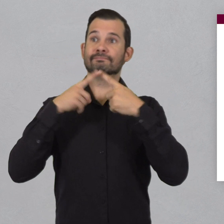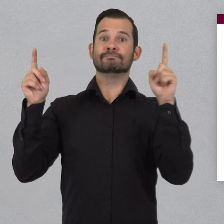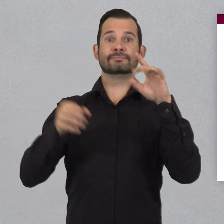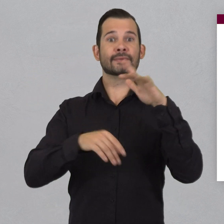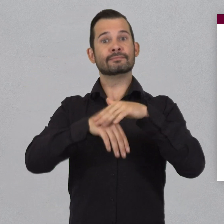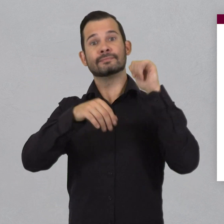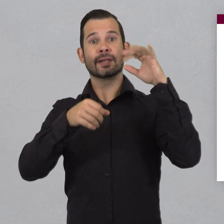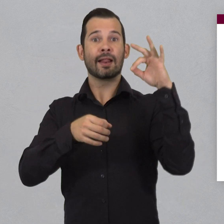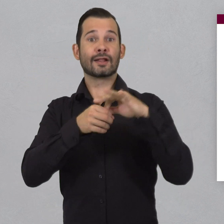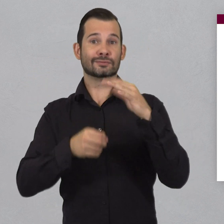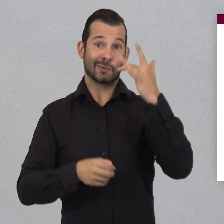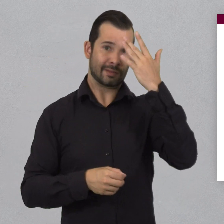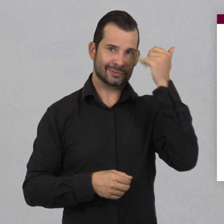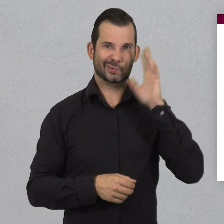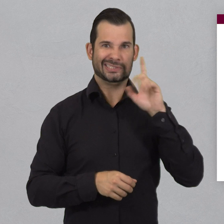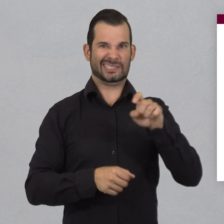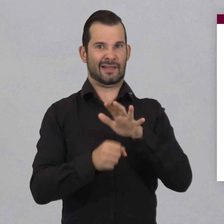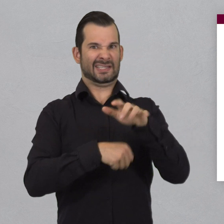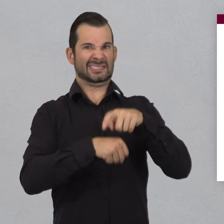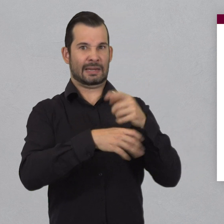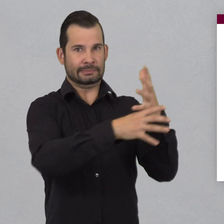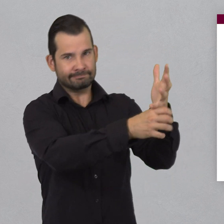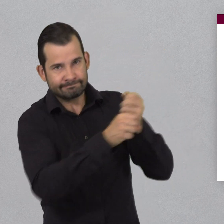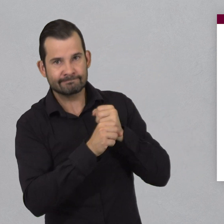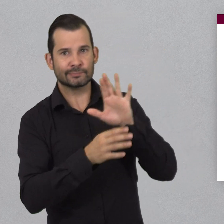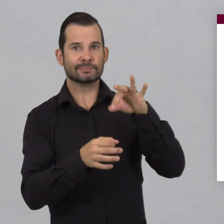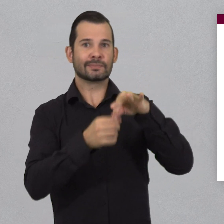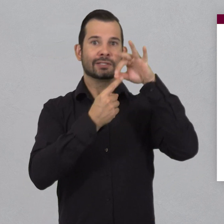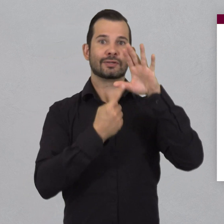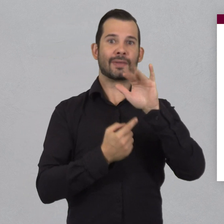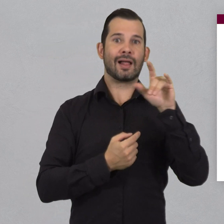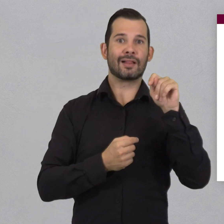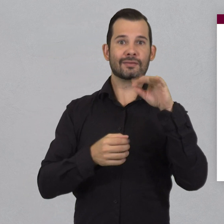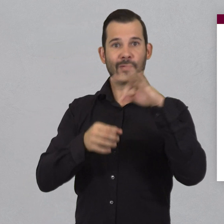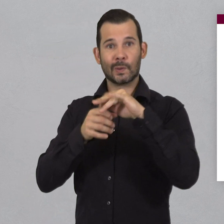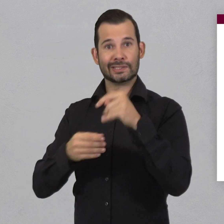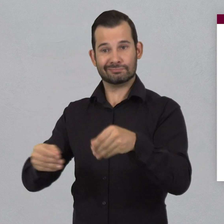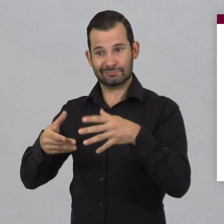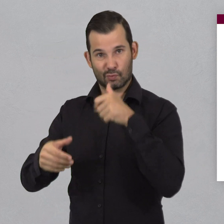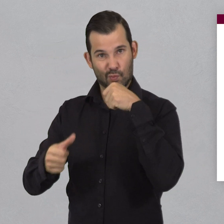called, because you’ll need enough time for your special ballot voting kit to arrive by